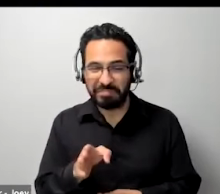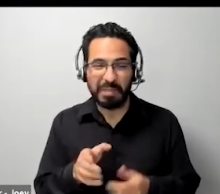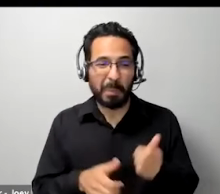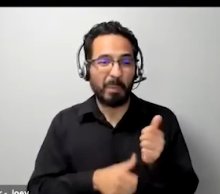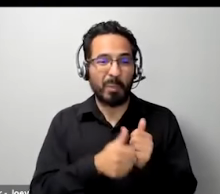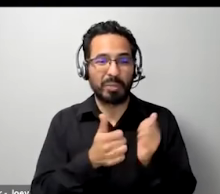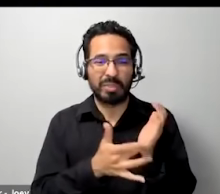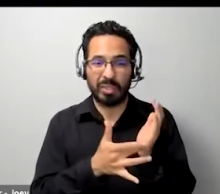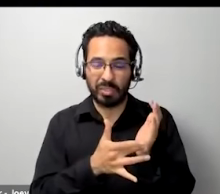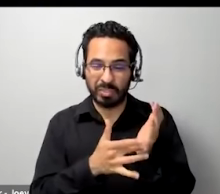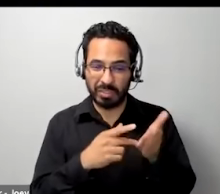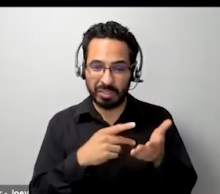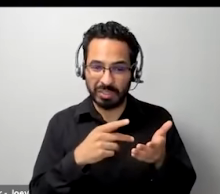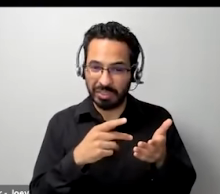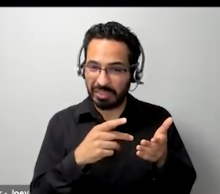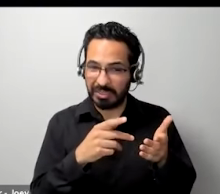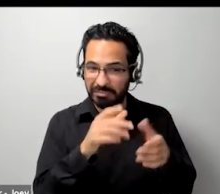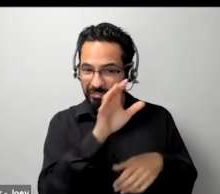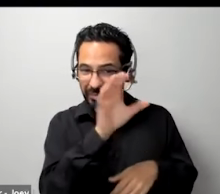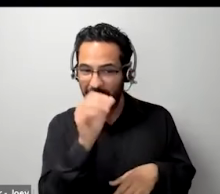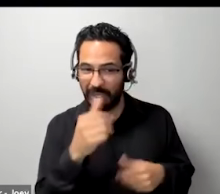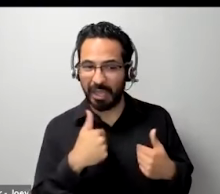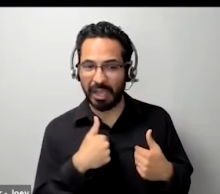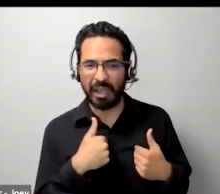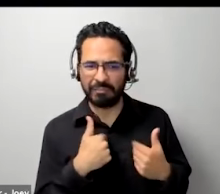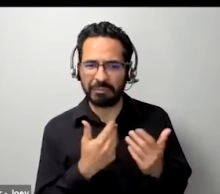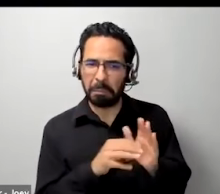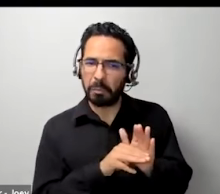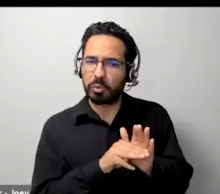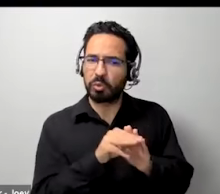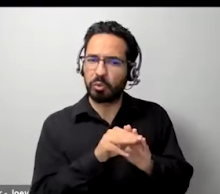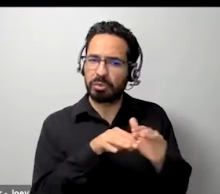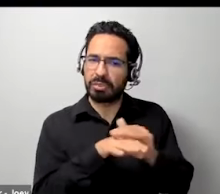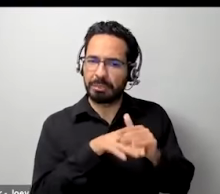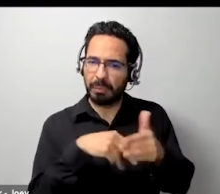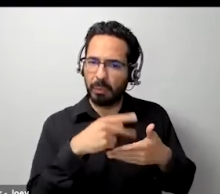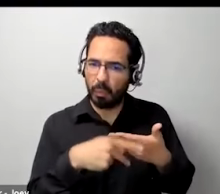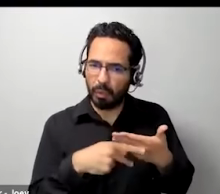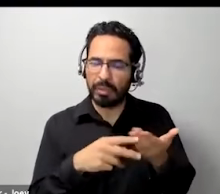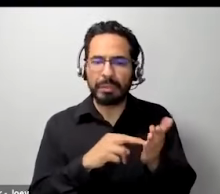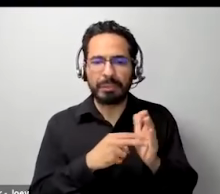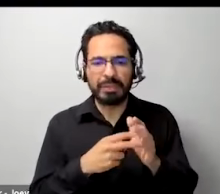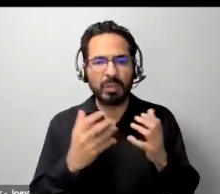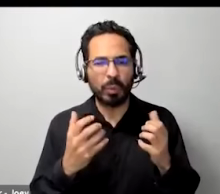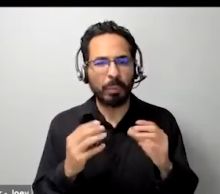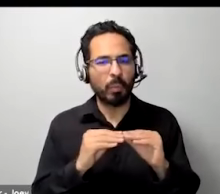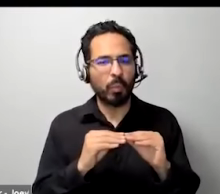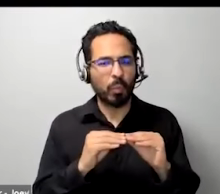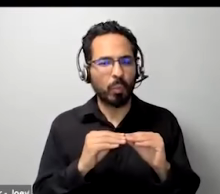have more mature programs around accessibility. So they are looking for more experienced people,